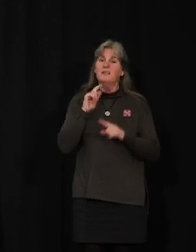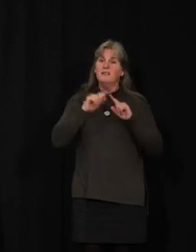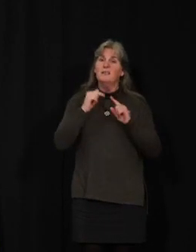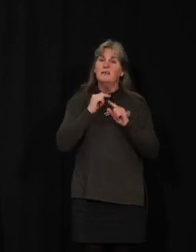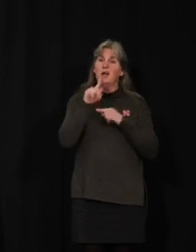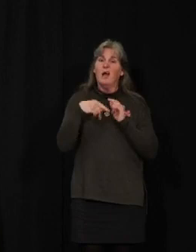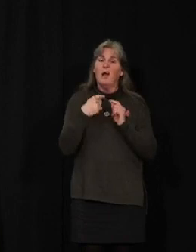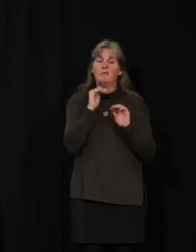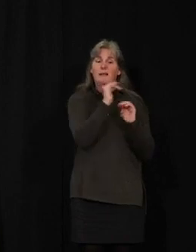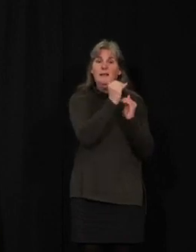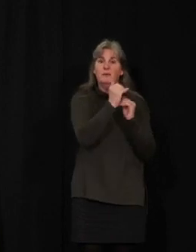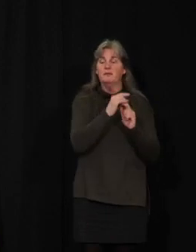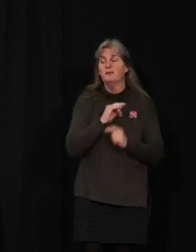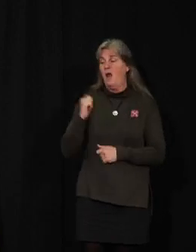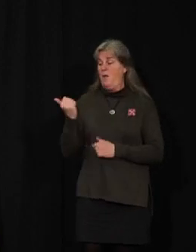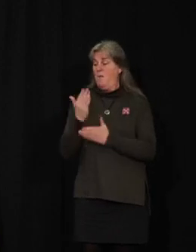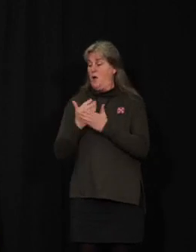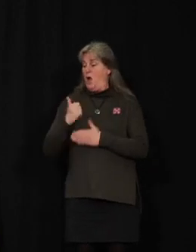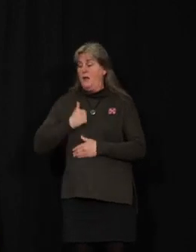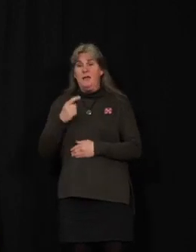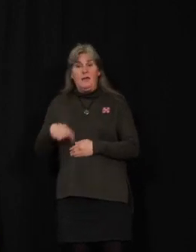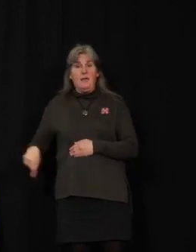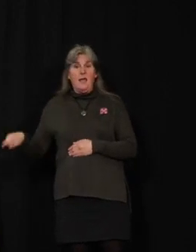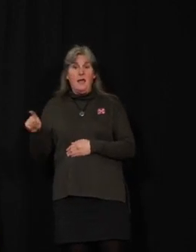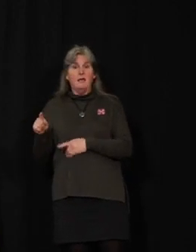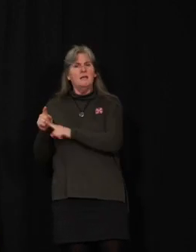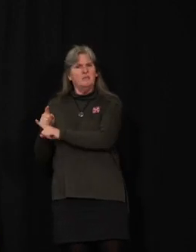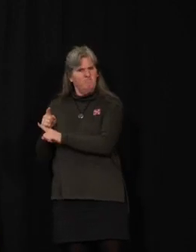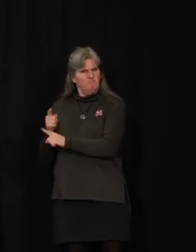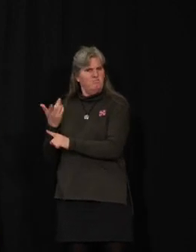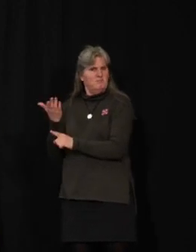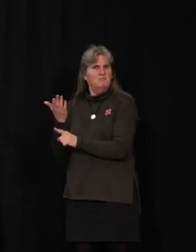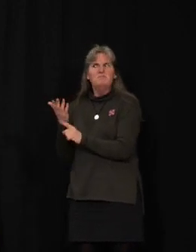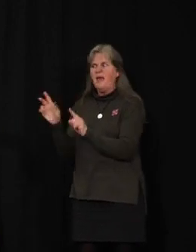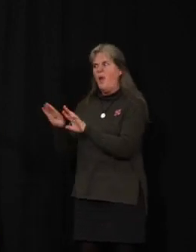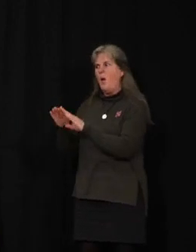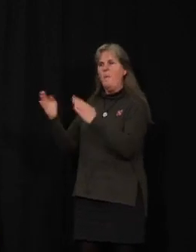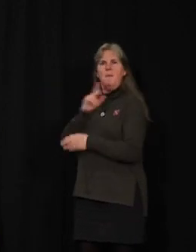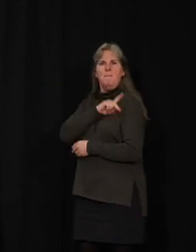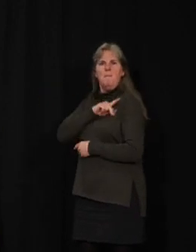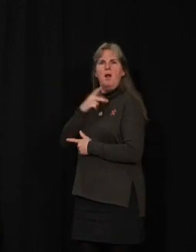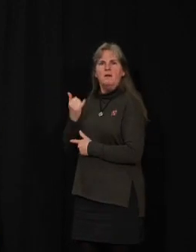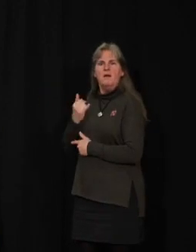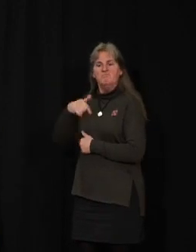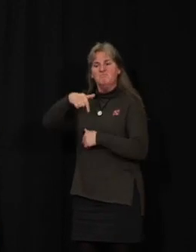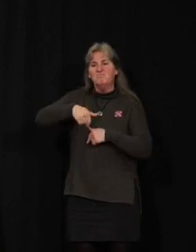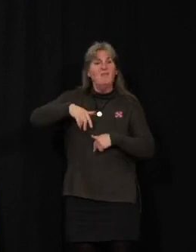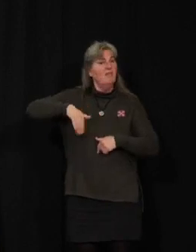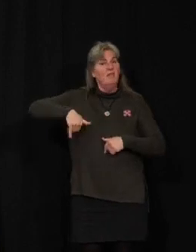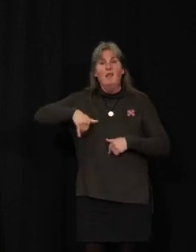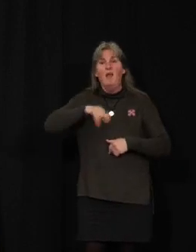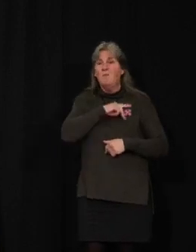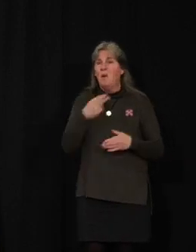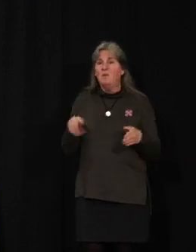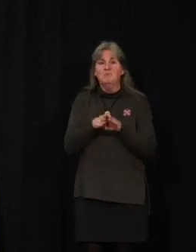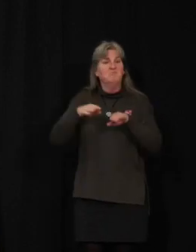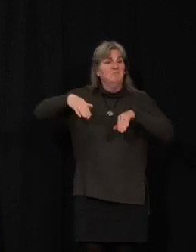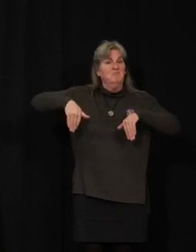Summer celebrating the reopening of public parks for example, but our parks have always been open.